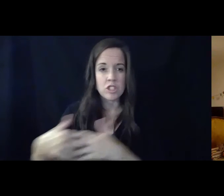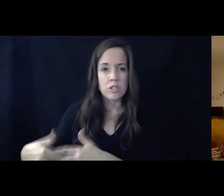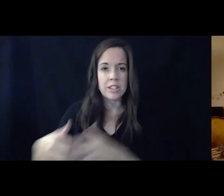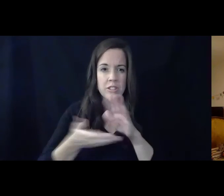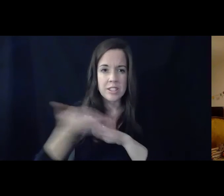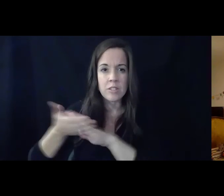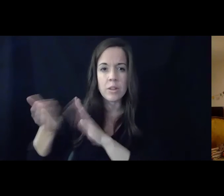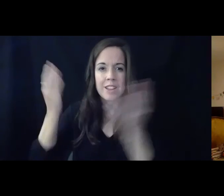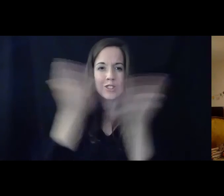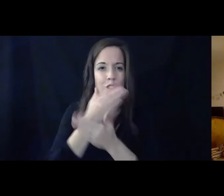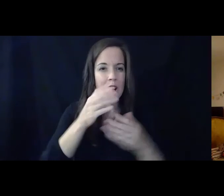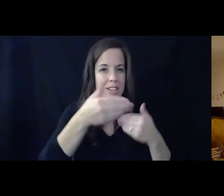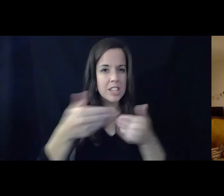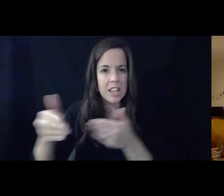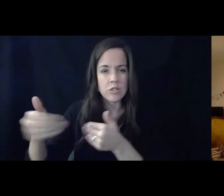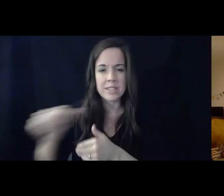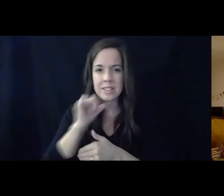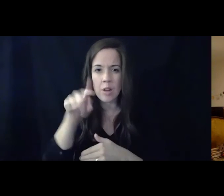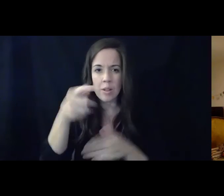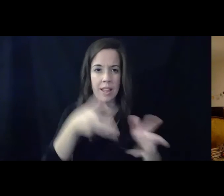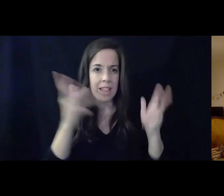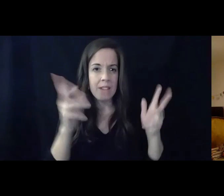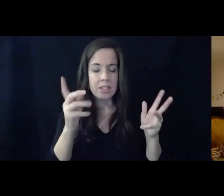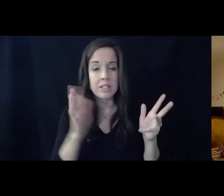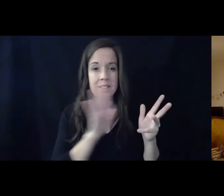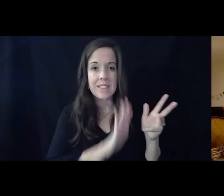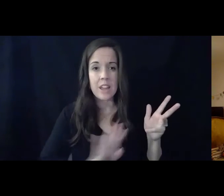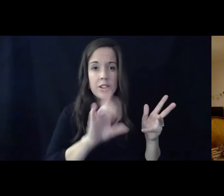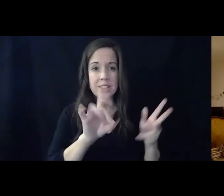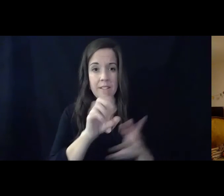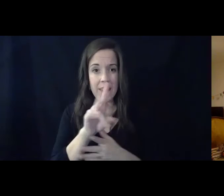not just left to but simply their own devices, unknowable and sovereign.